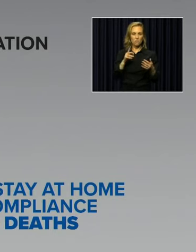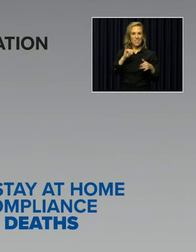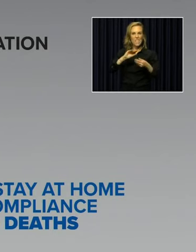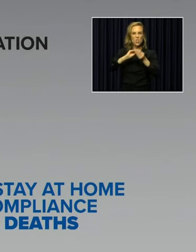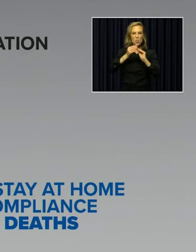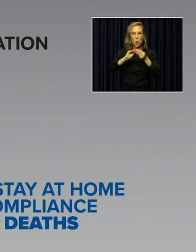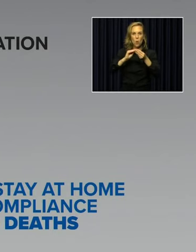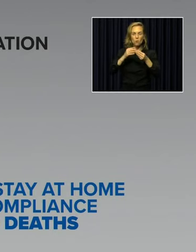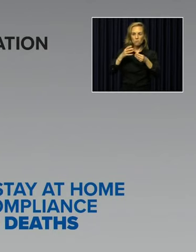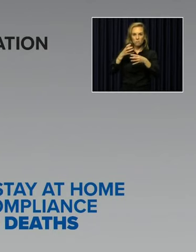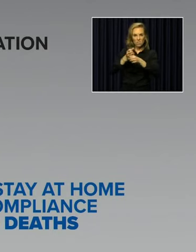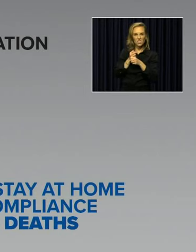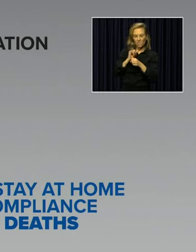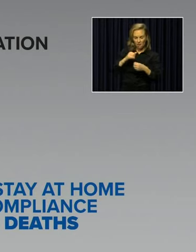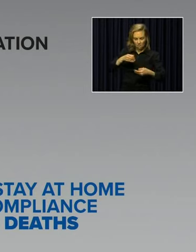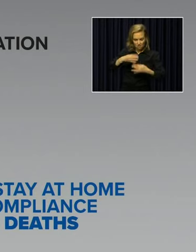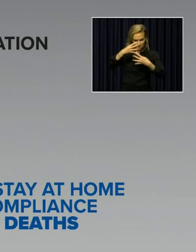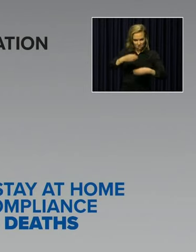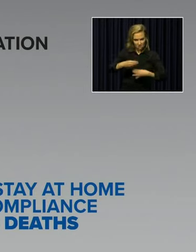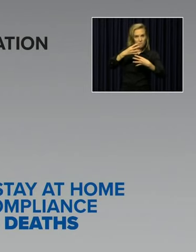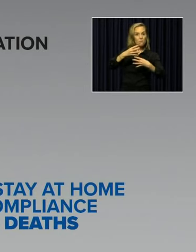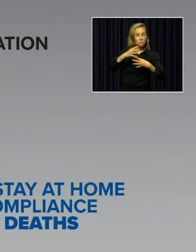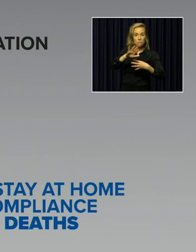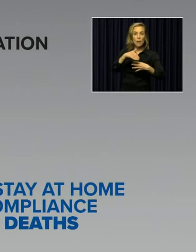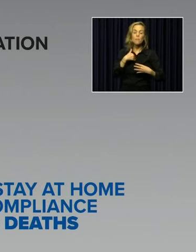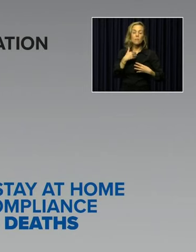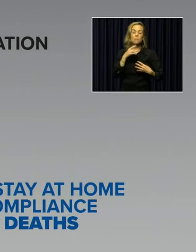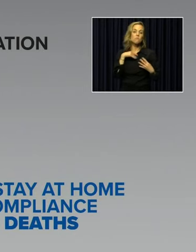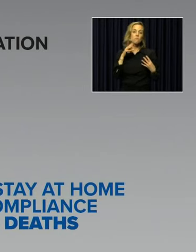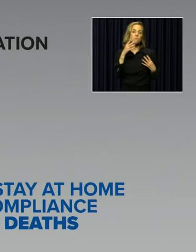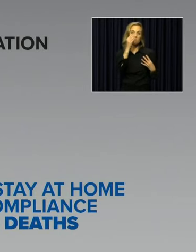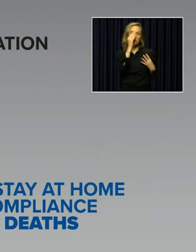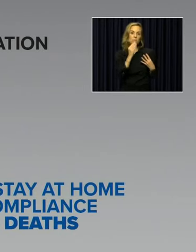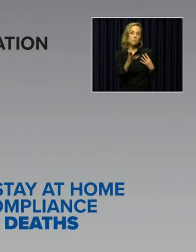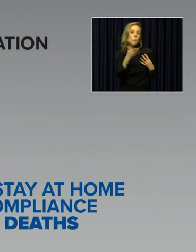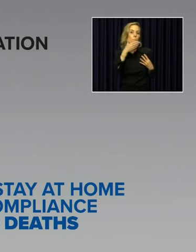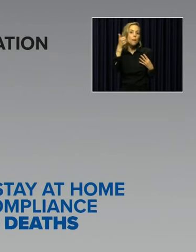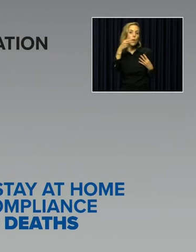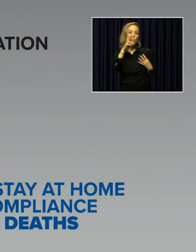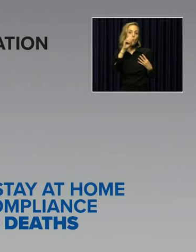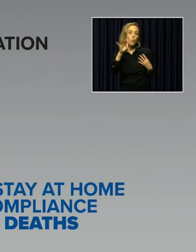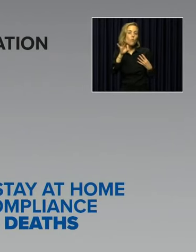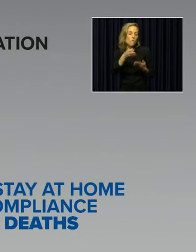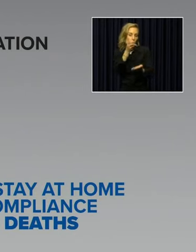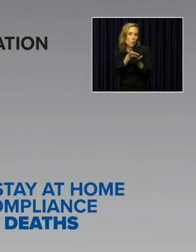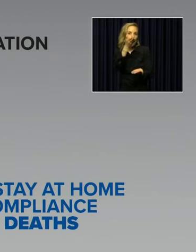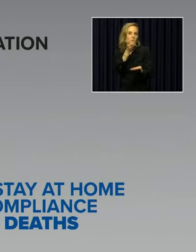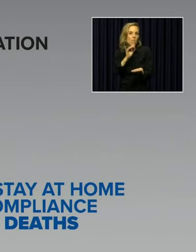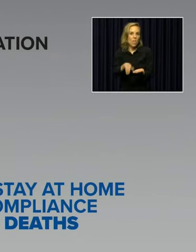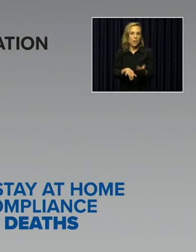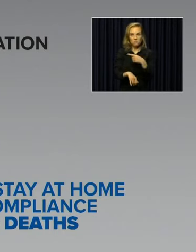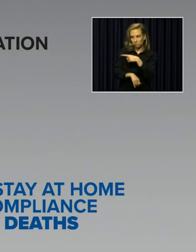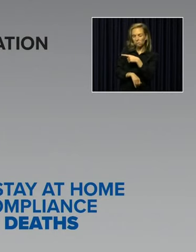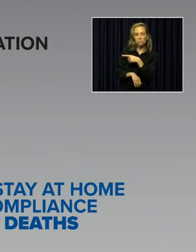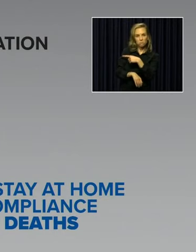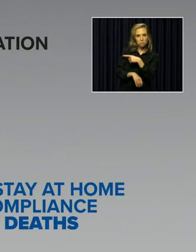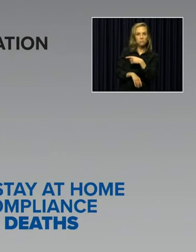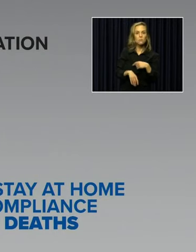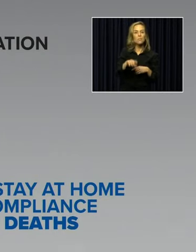RESTRICTIONS, WE WILL ABSOLUTELY LESSEN OR SLOW THE SPREAD OF THE CORONAVIRUS. THIS SHOWS YOU THAT IT'S